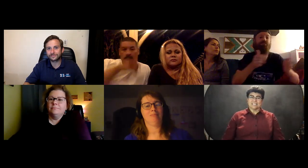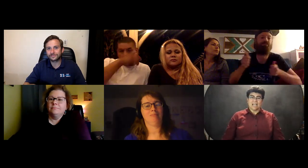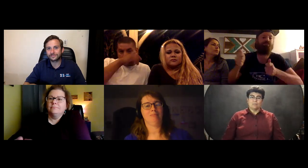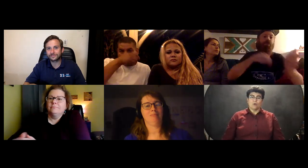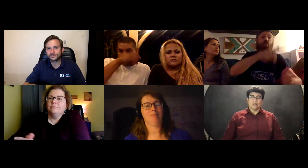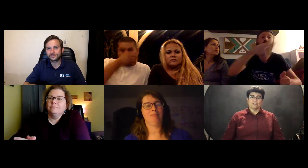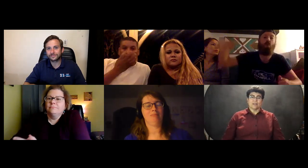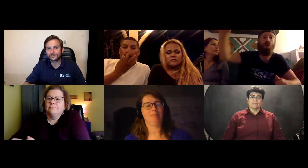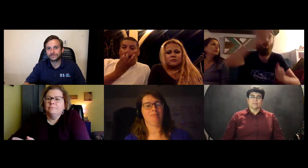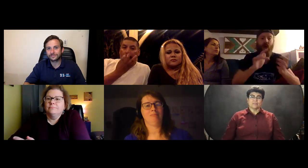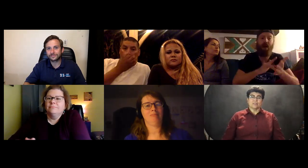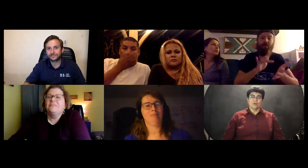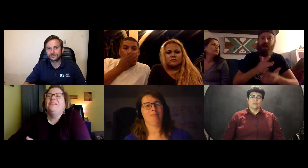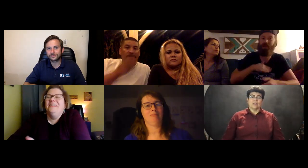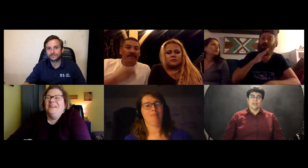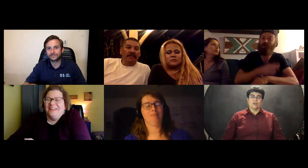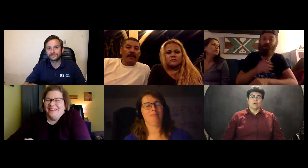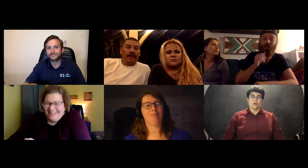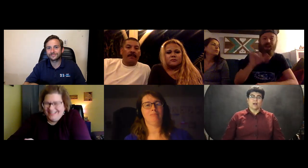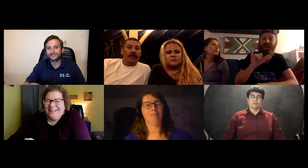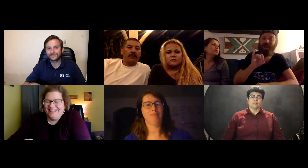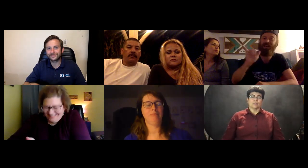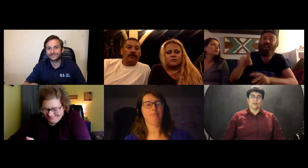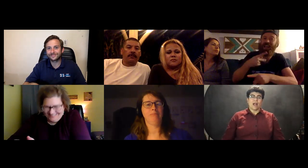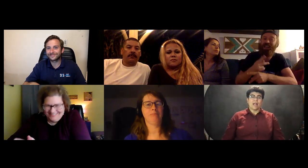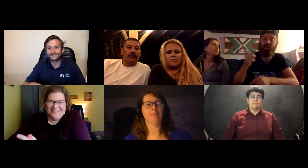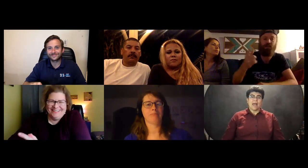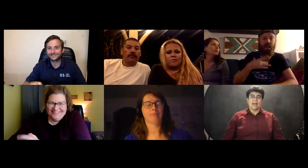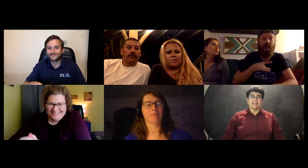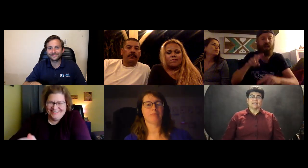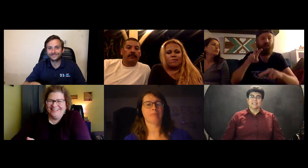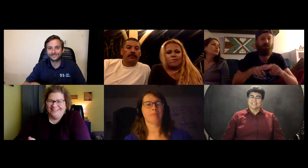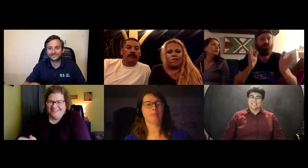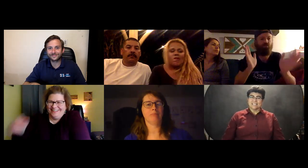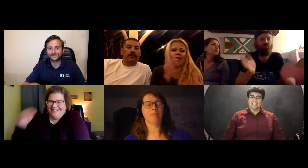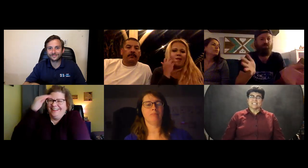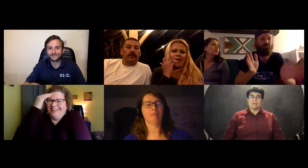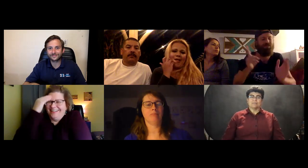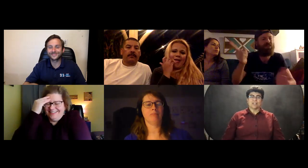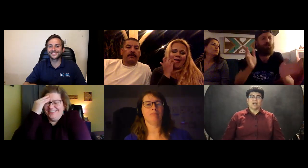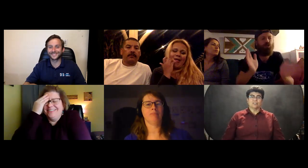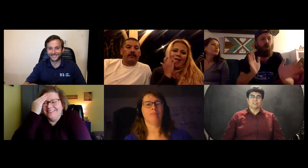of boring for them you know they go around with their ipad and